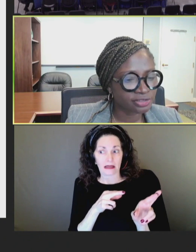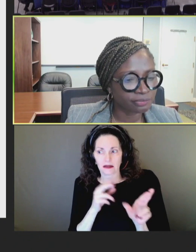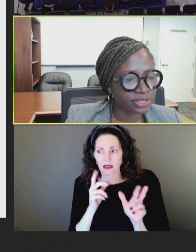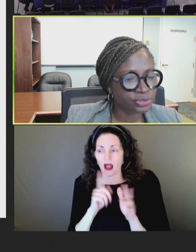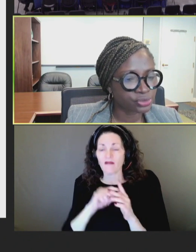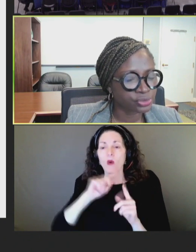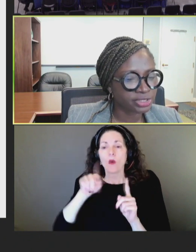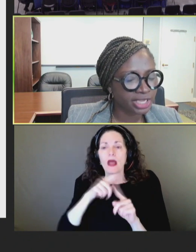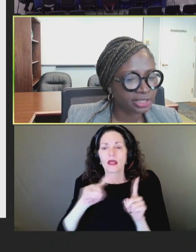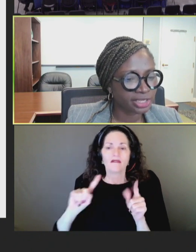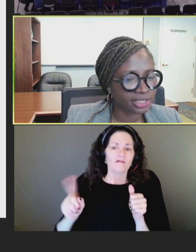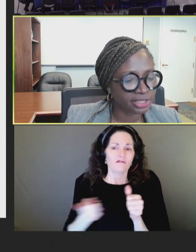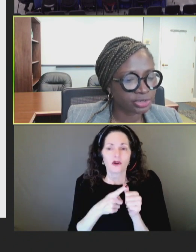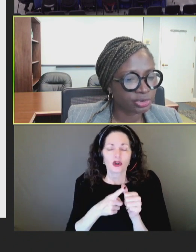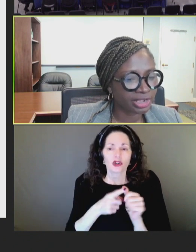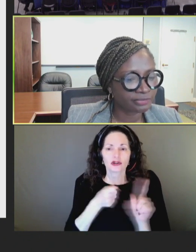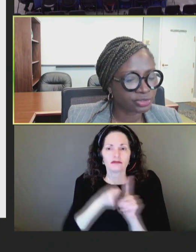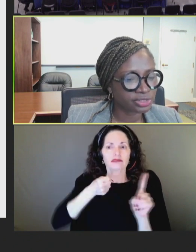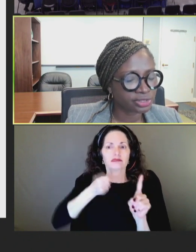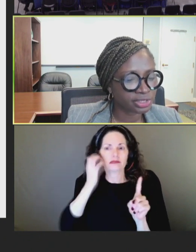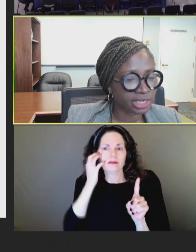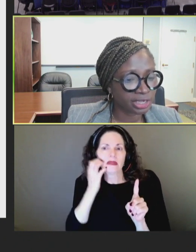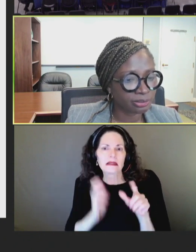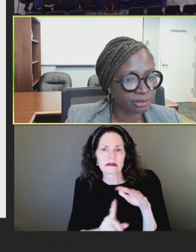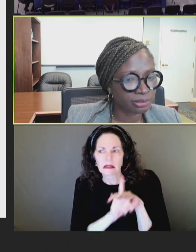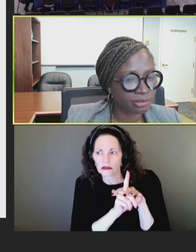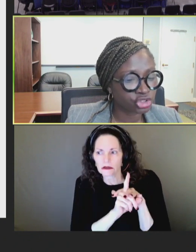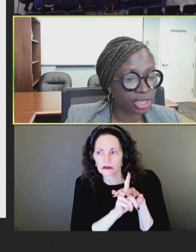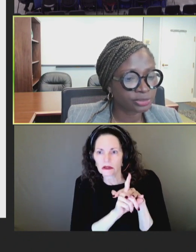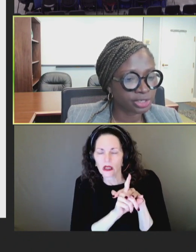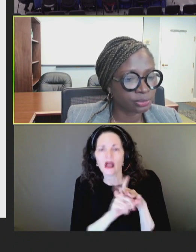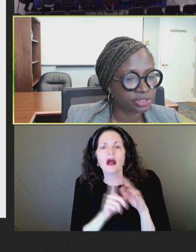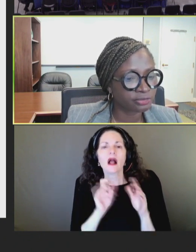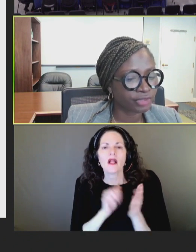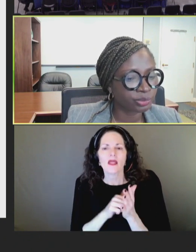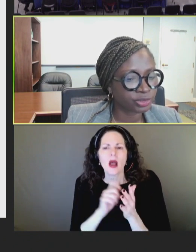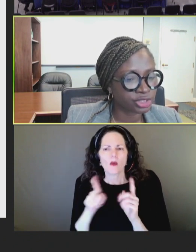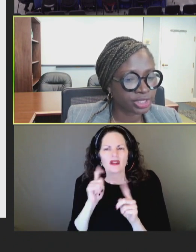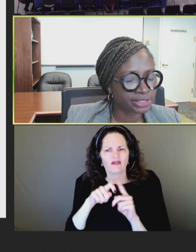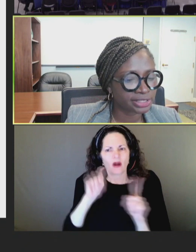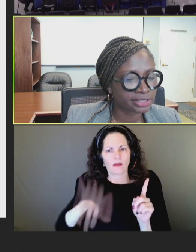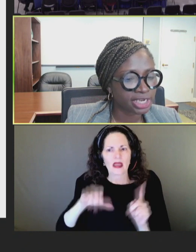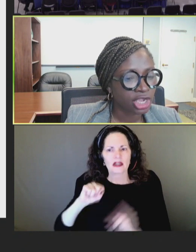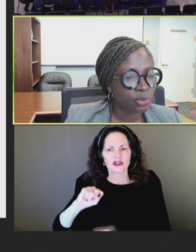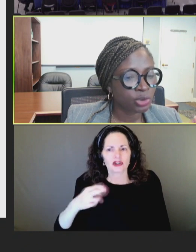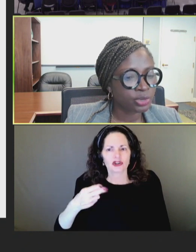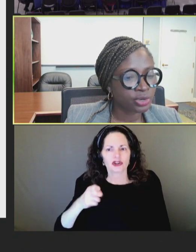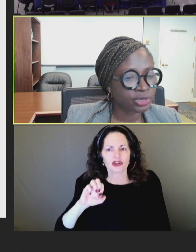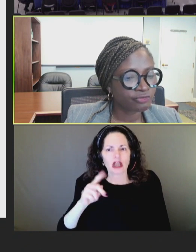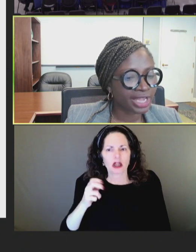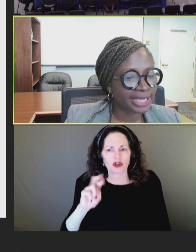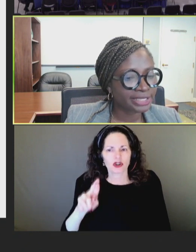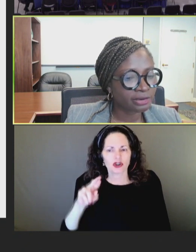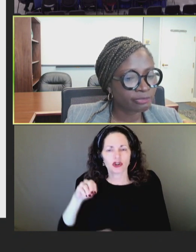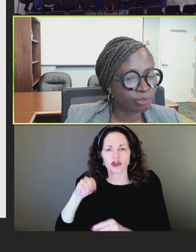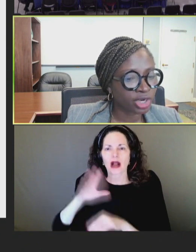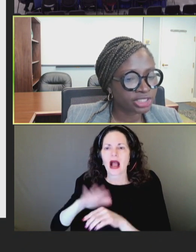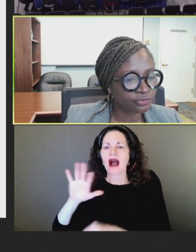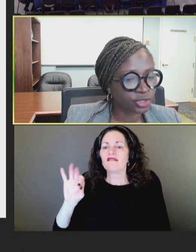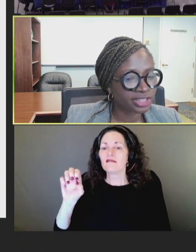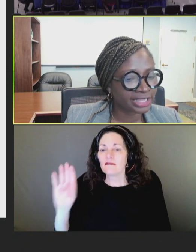of measles in the new arrivals shelter was on February 26th. We were notified March 4th that